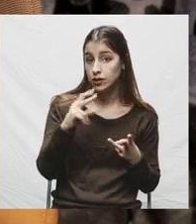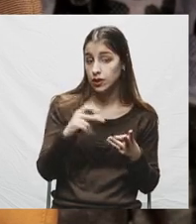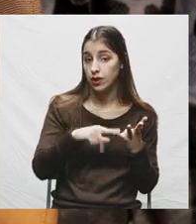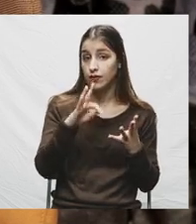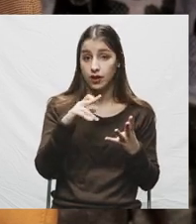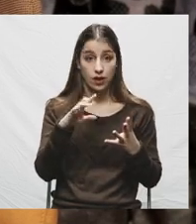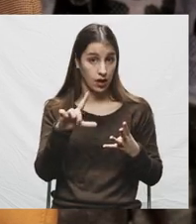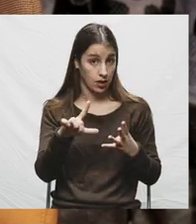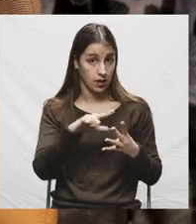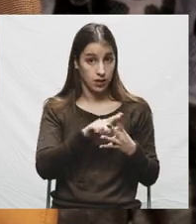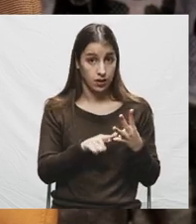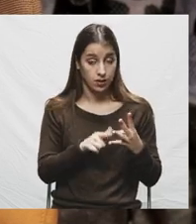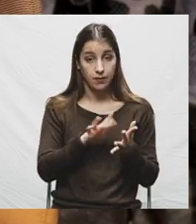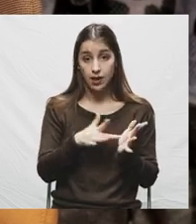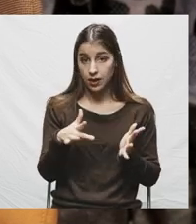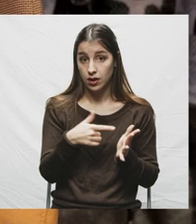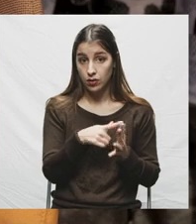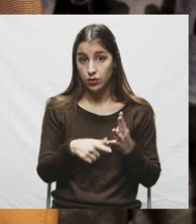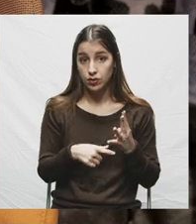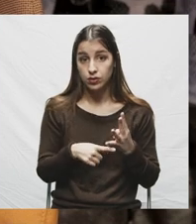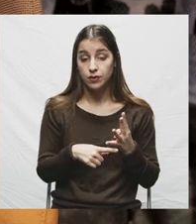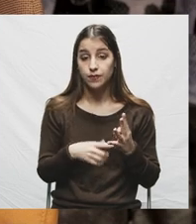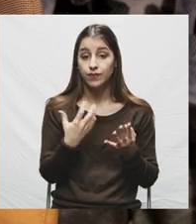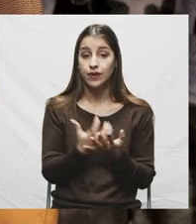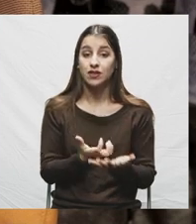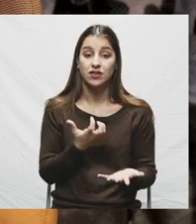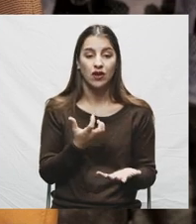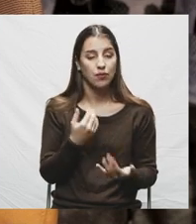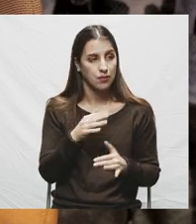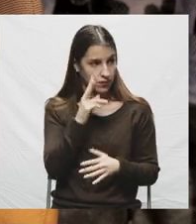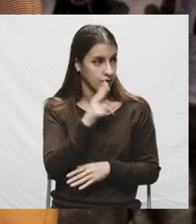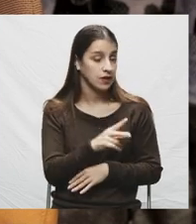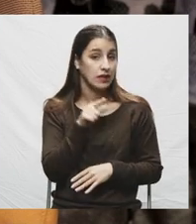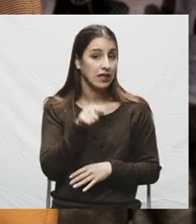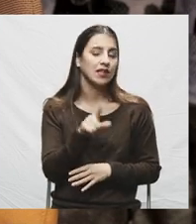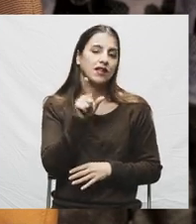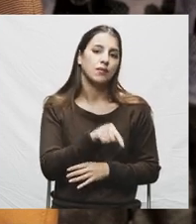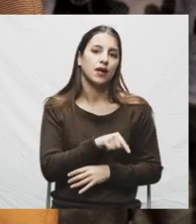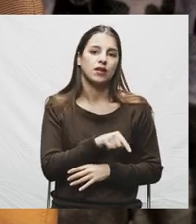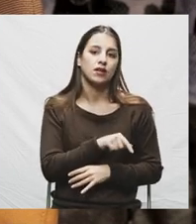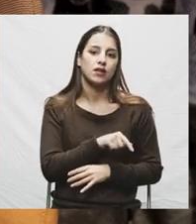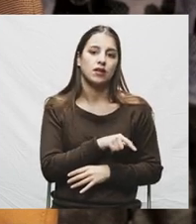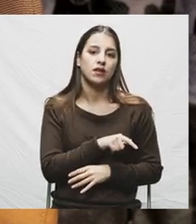It’s a very important cycle. For example, at that time, there’s a highlight…. but, you see… even there…